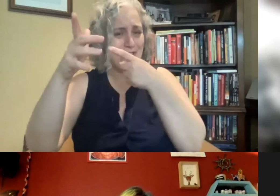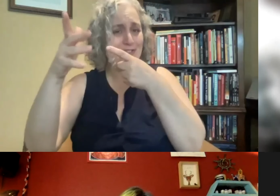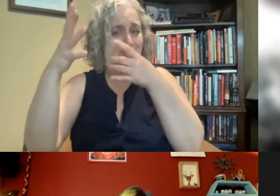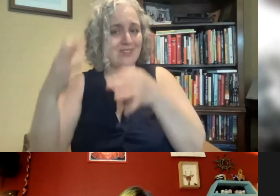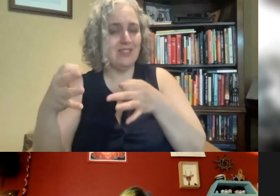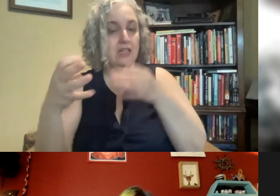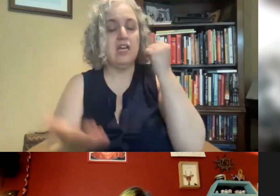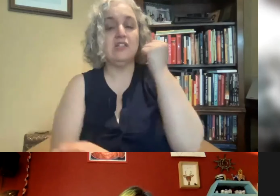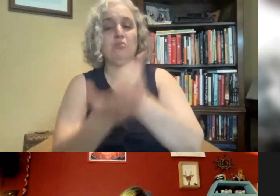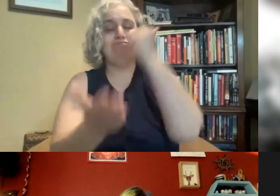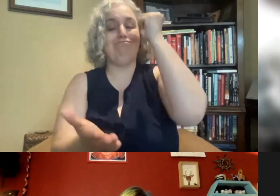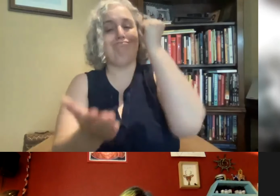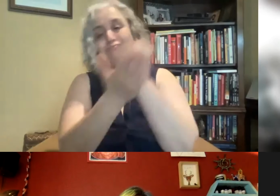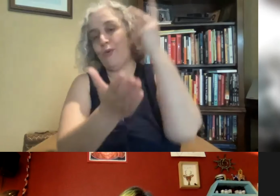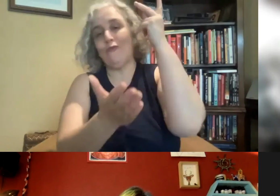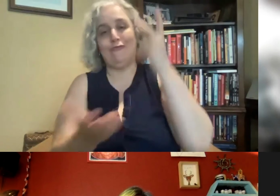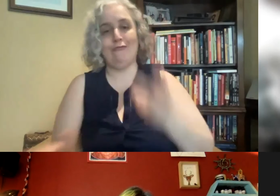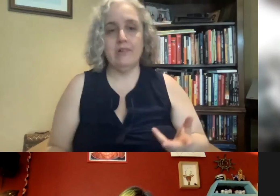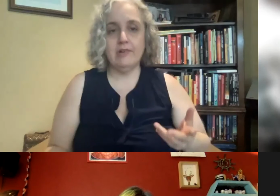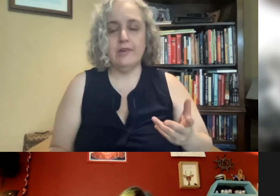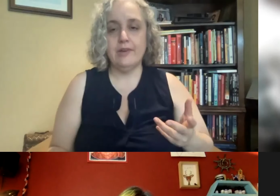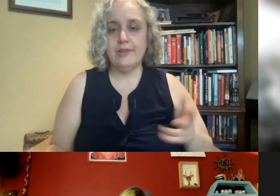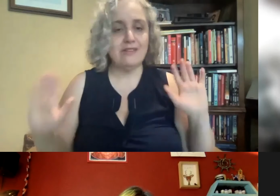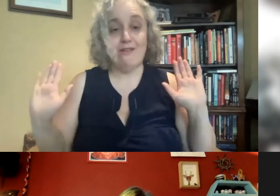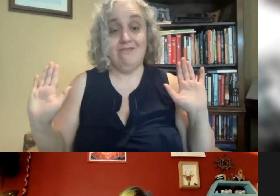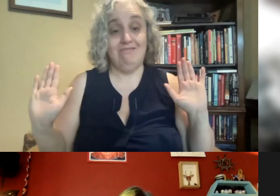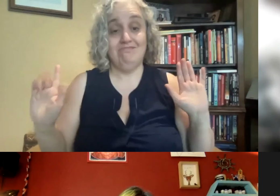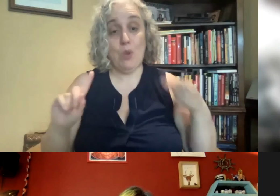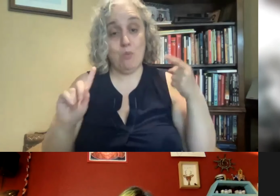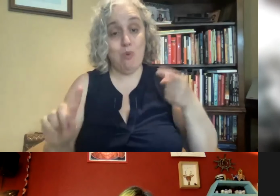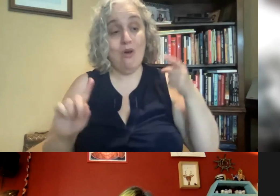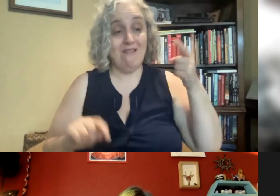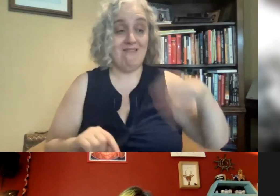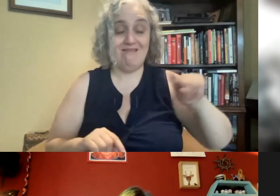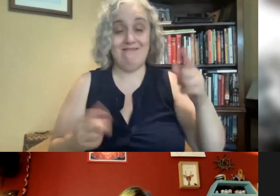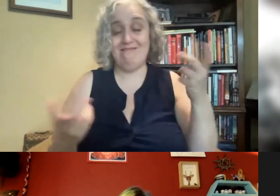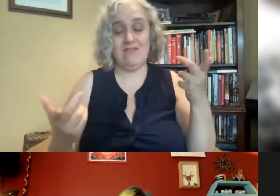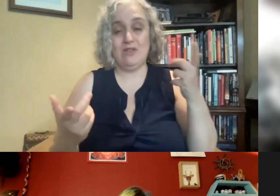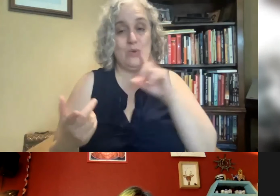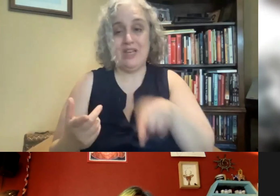something where the critique isn't really wanted.